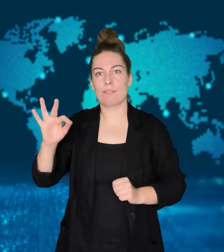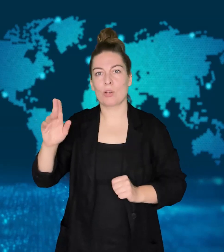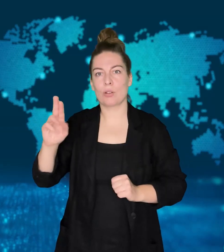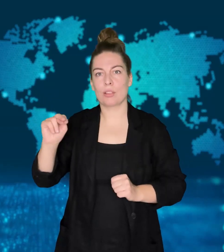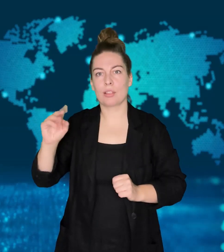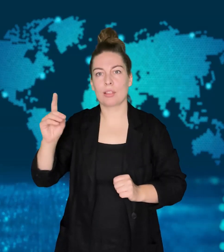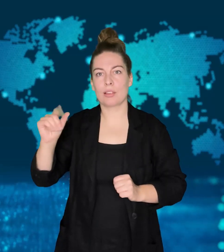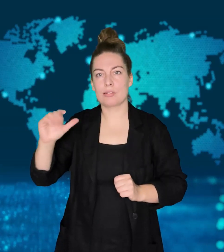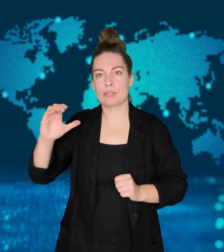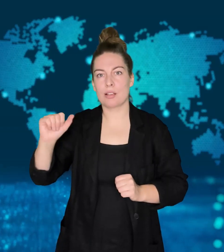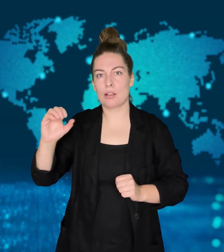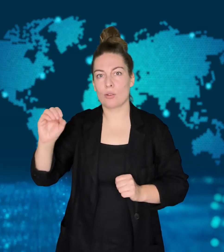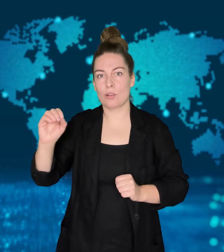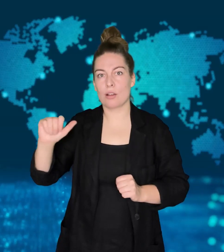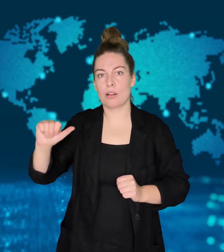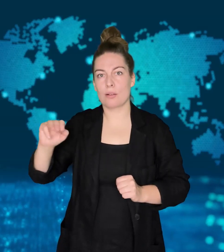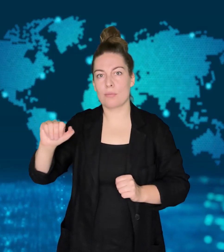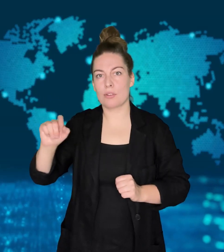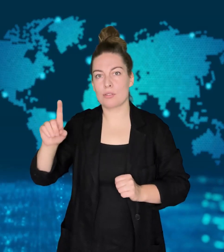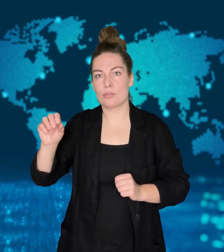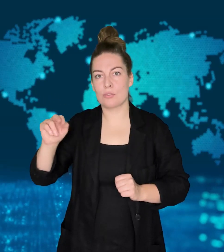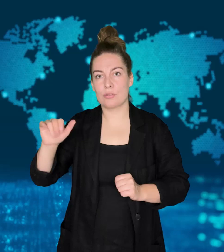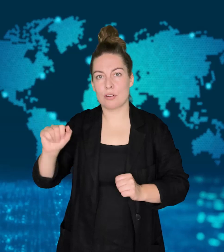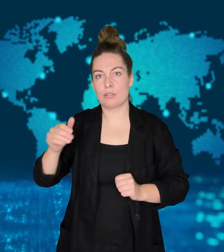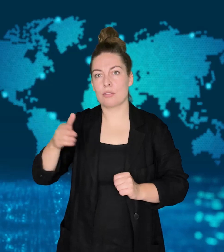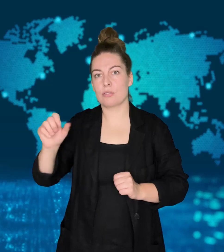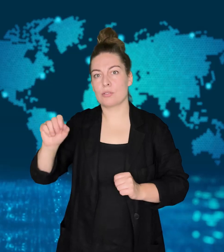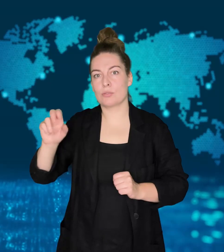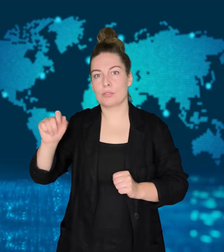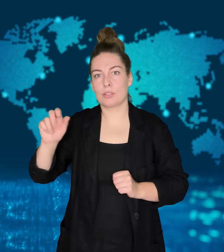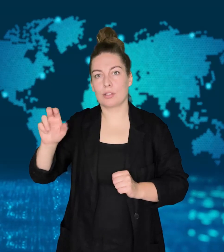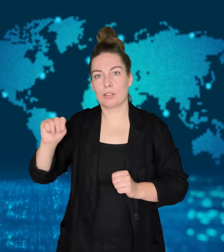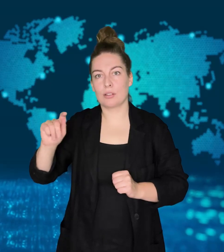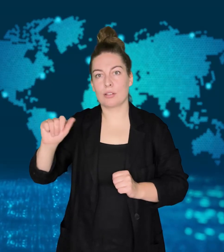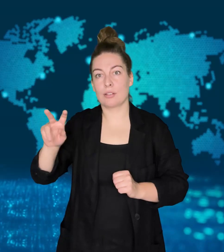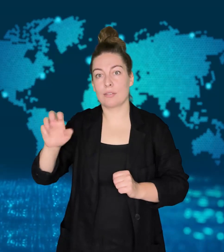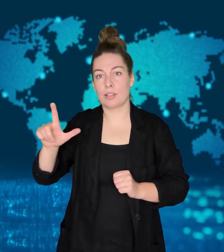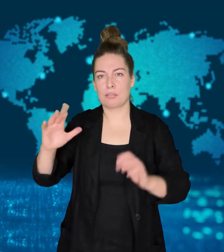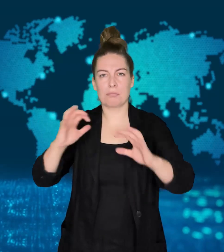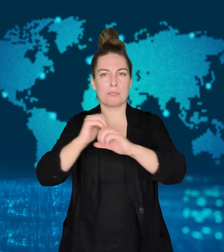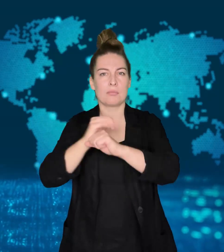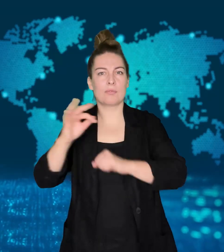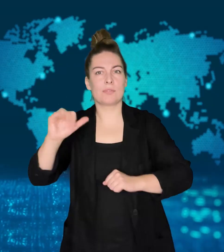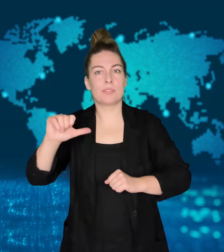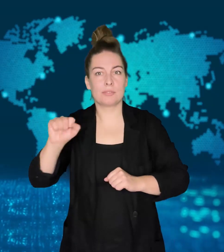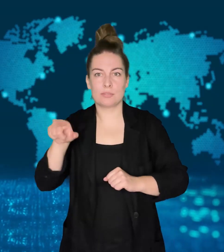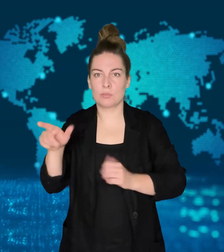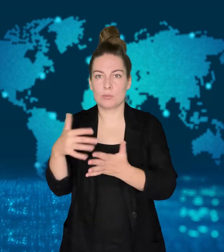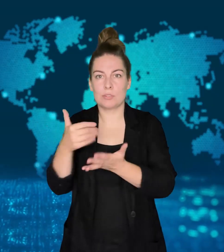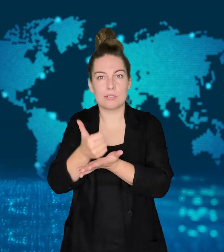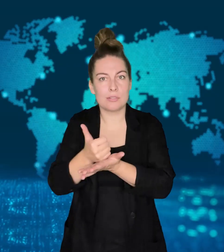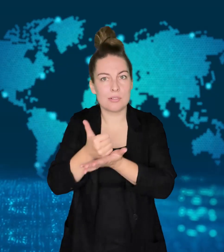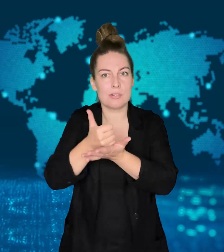The drought has impacted their access to food, drinking water, and needed medicines.